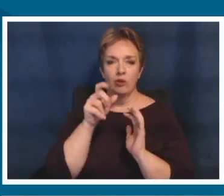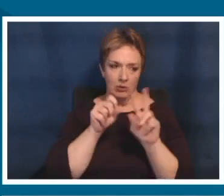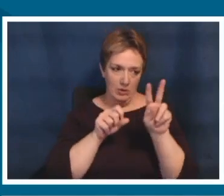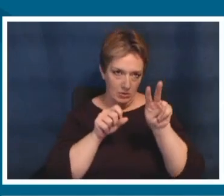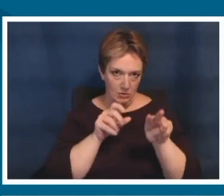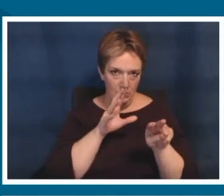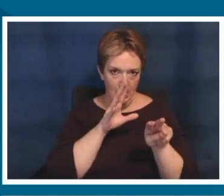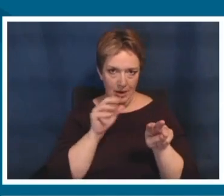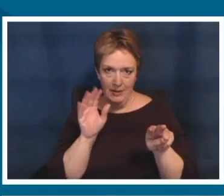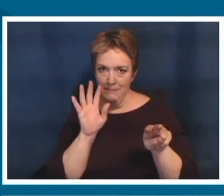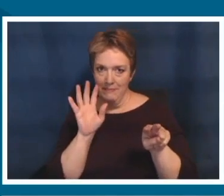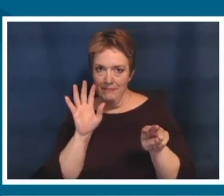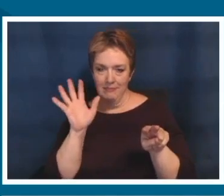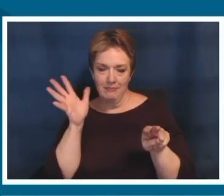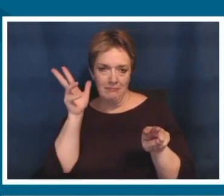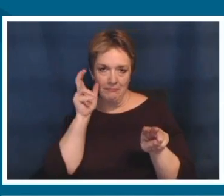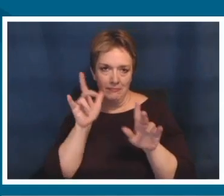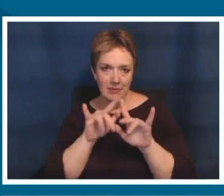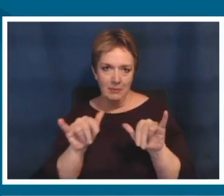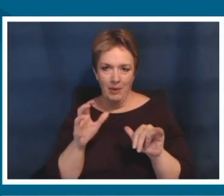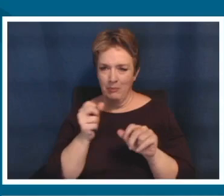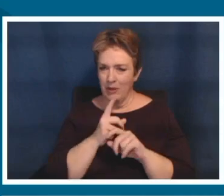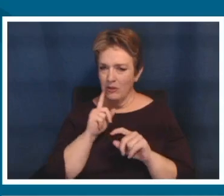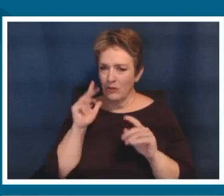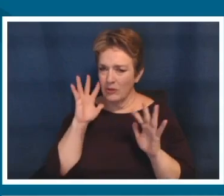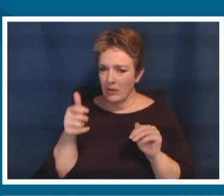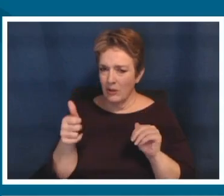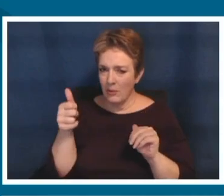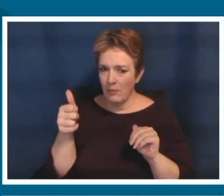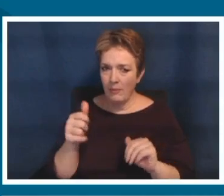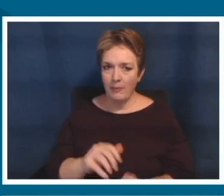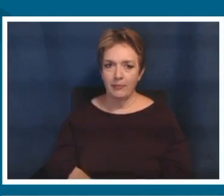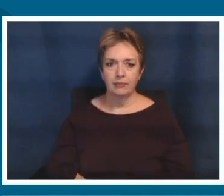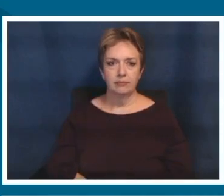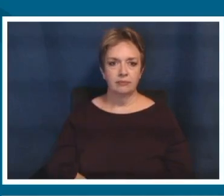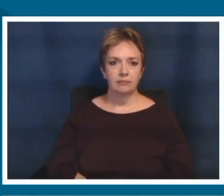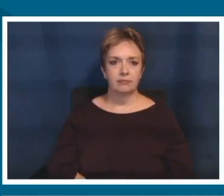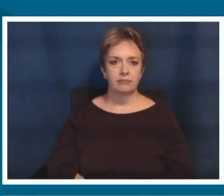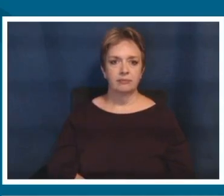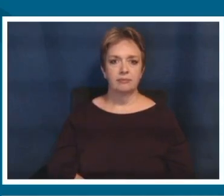up pretty high